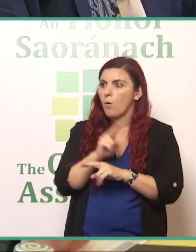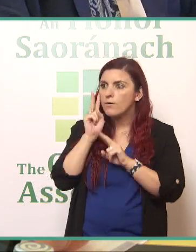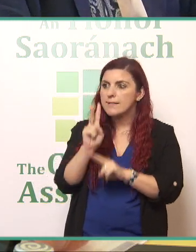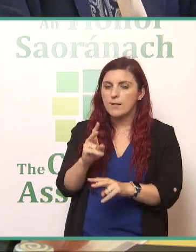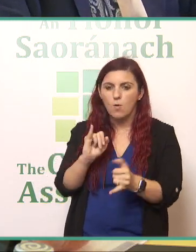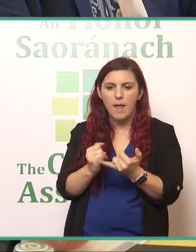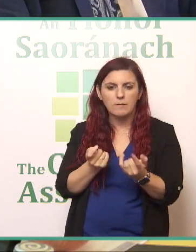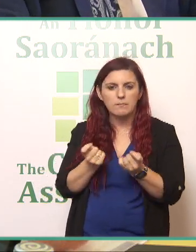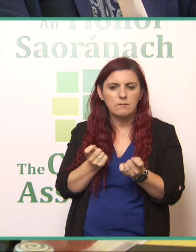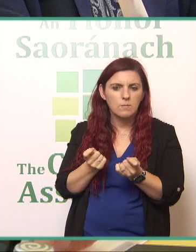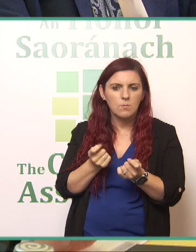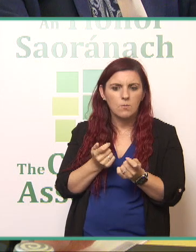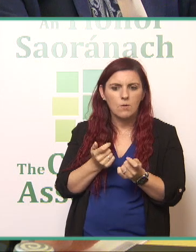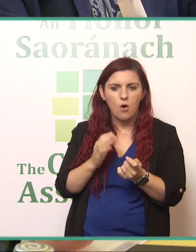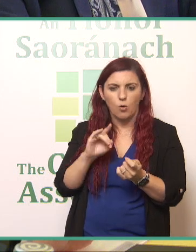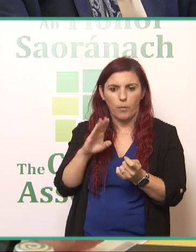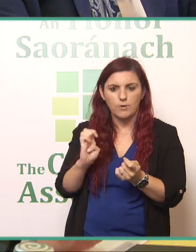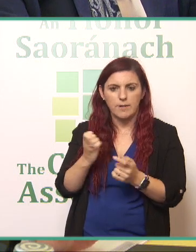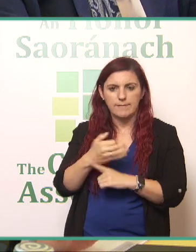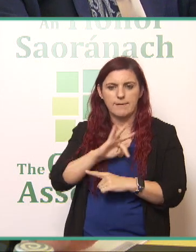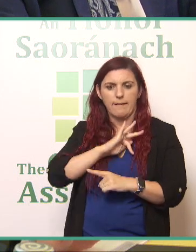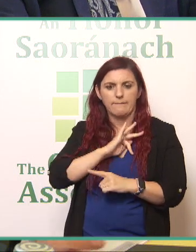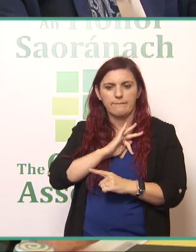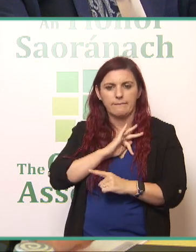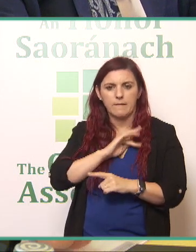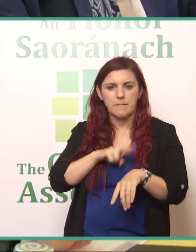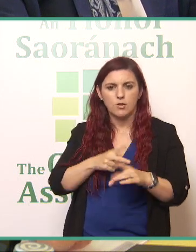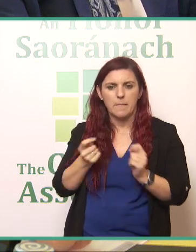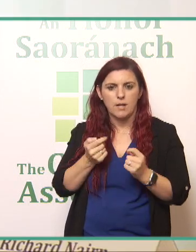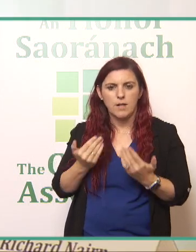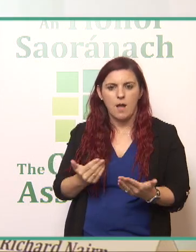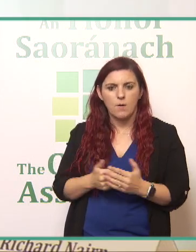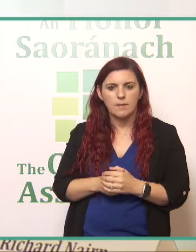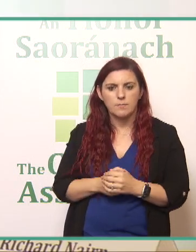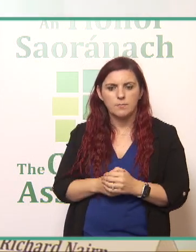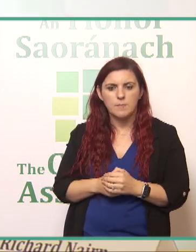is that something that quilter is in a position to better manage now well,